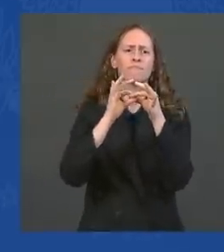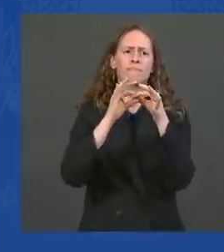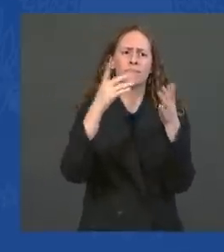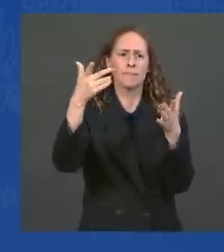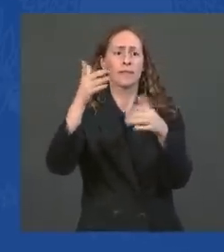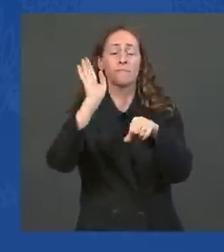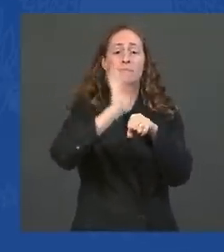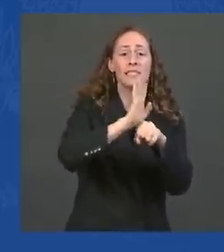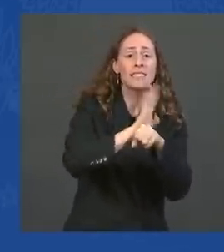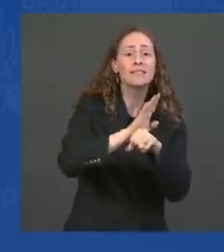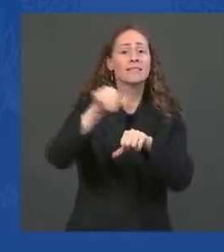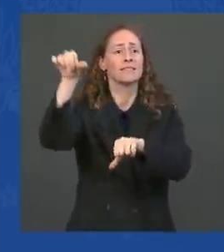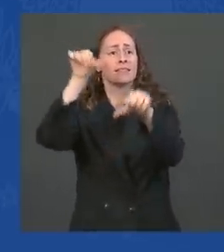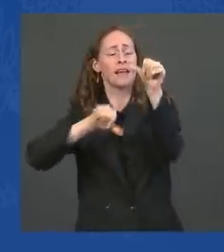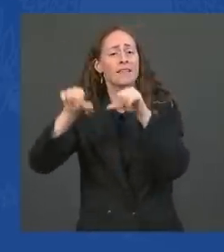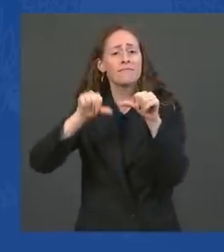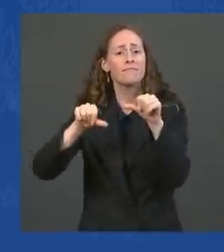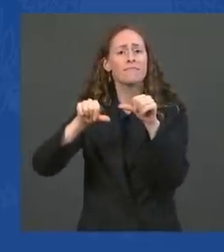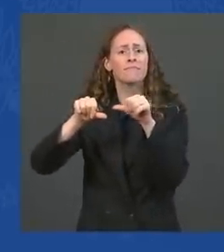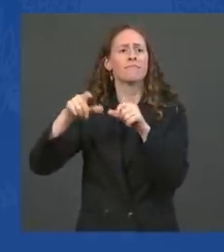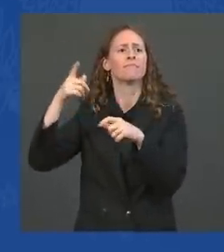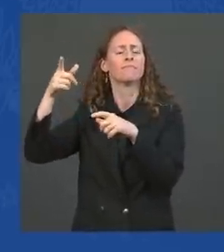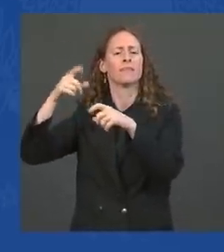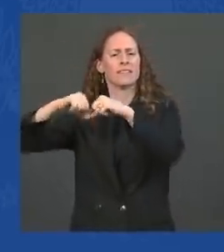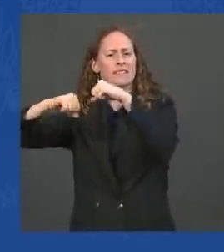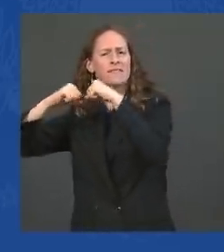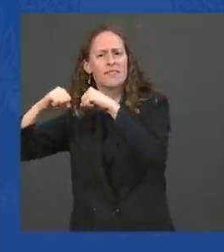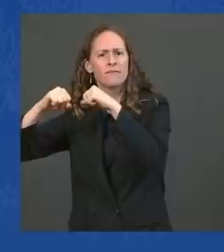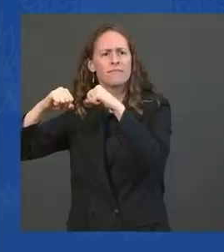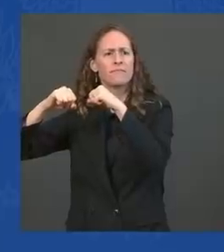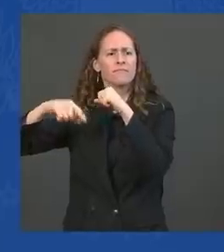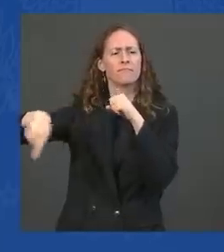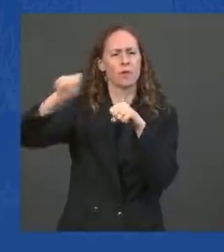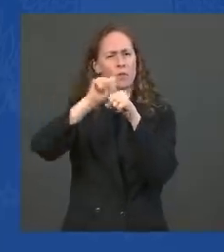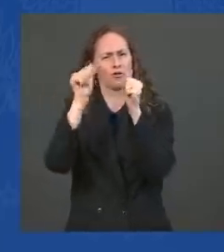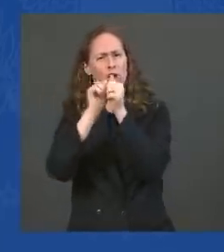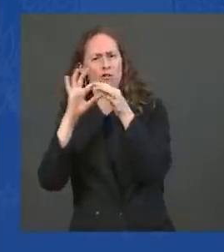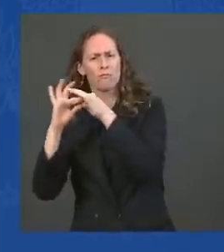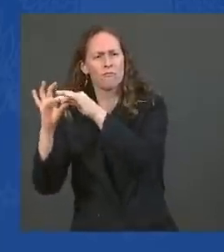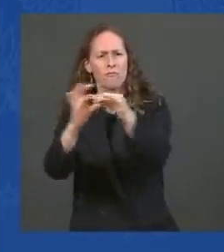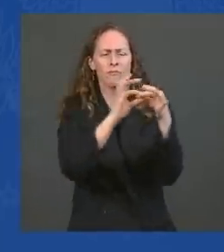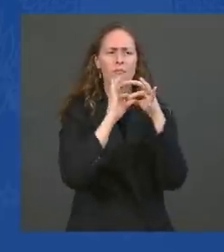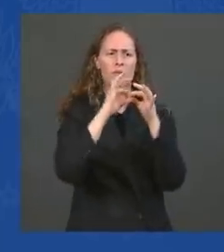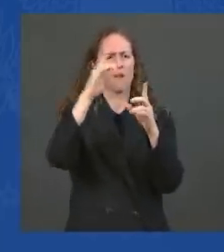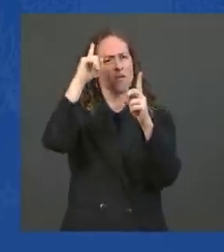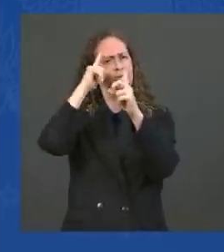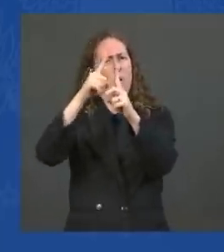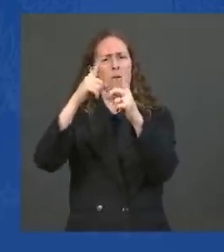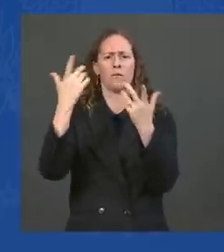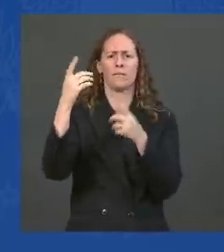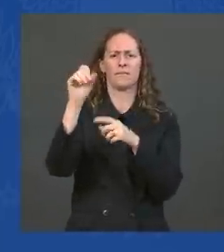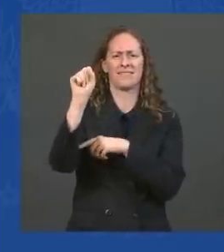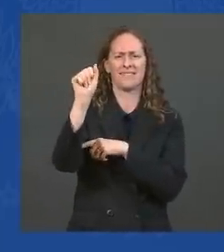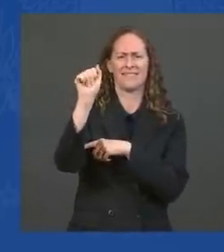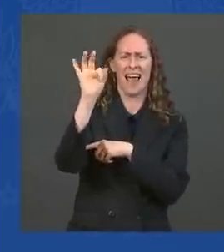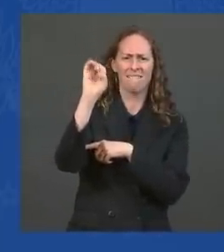our defense forces are all working together to deliver a safer and more secure region that ultimately benefits all.